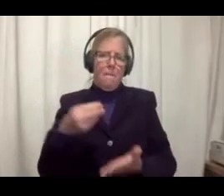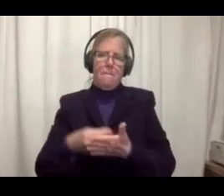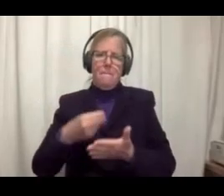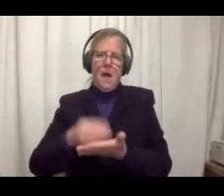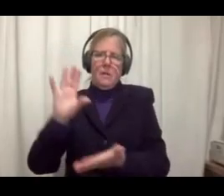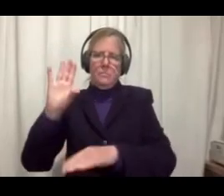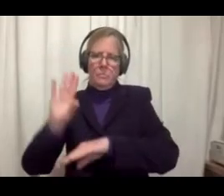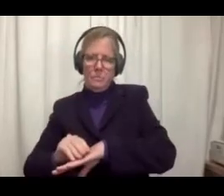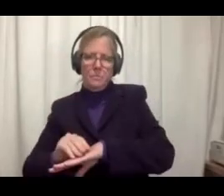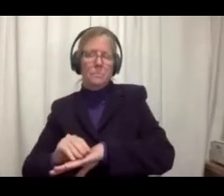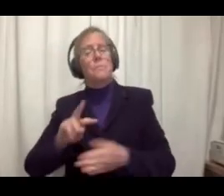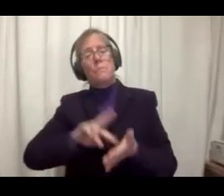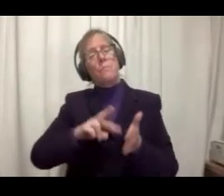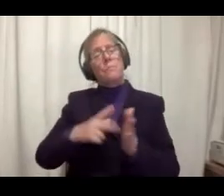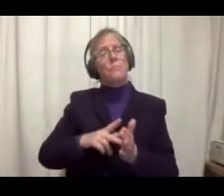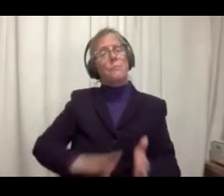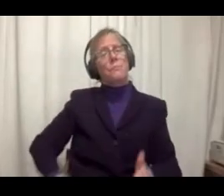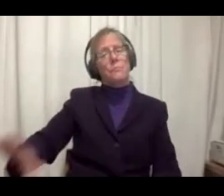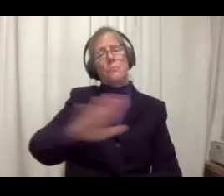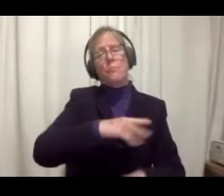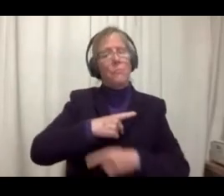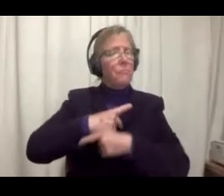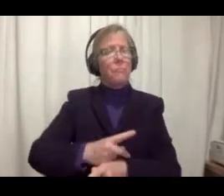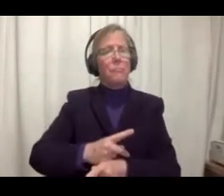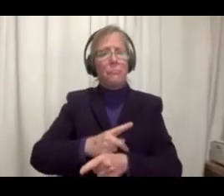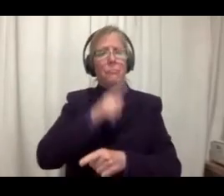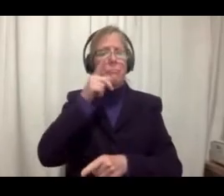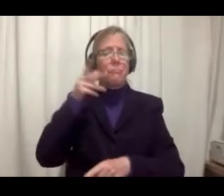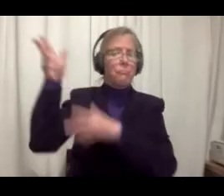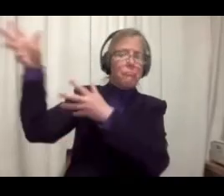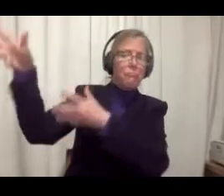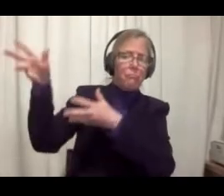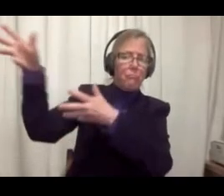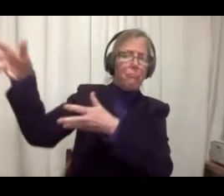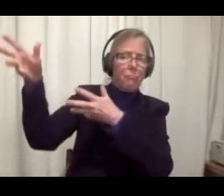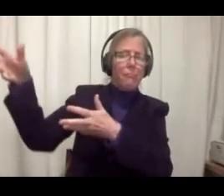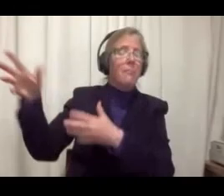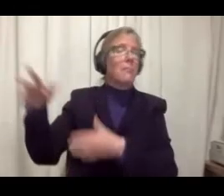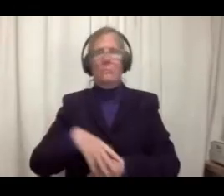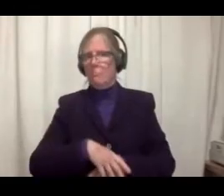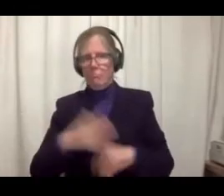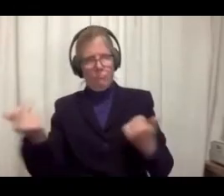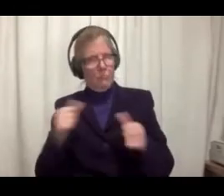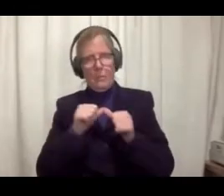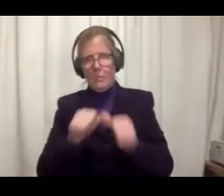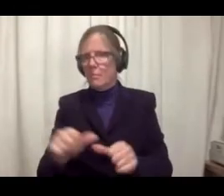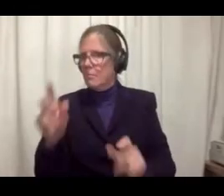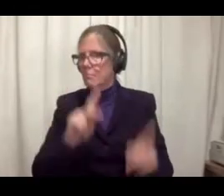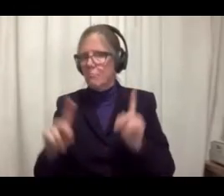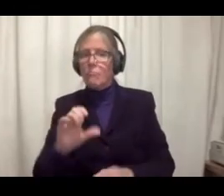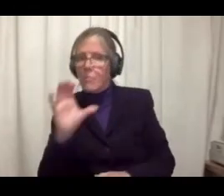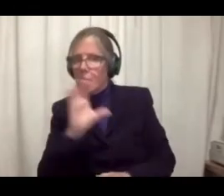products don’t just sit “on a shelf”, they stay searchable, accessible, and useful. The products